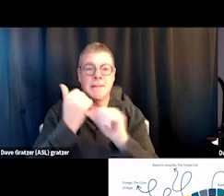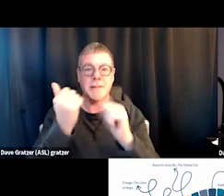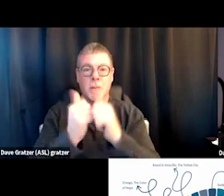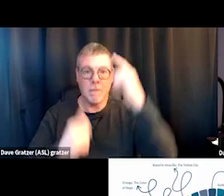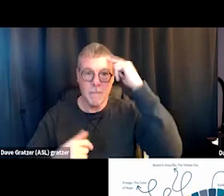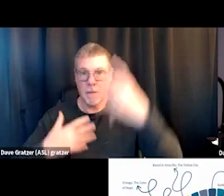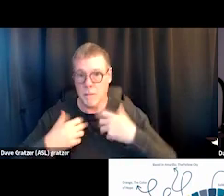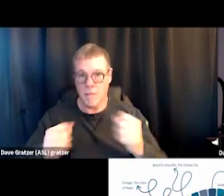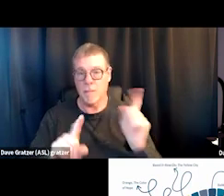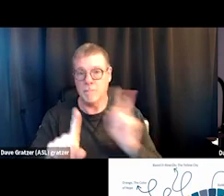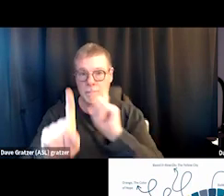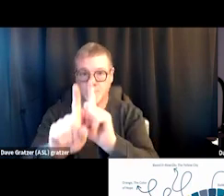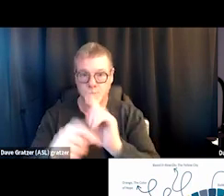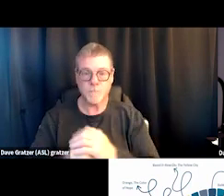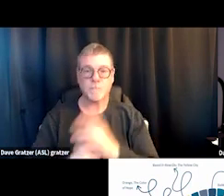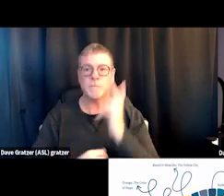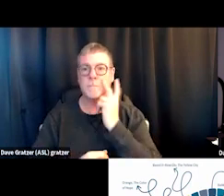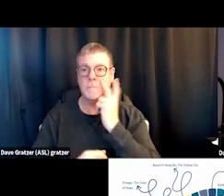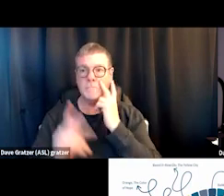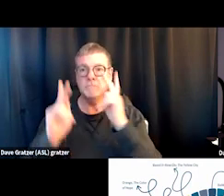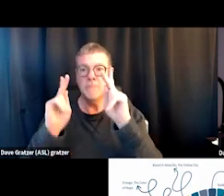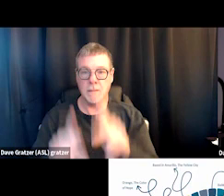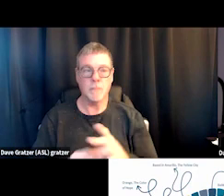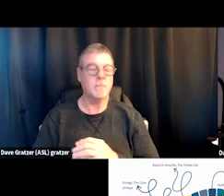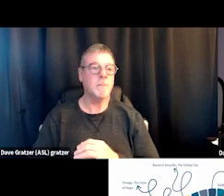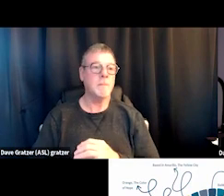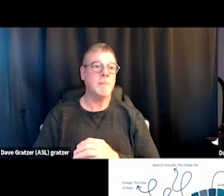they can go and see somebody in an outpatient environment,